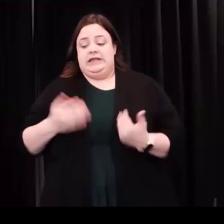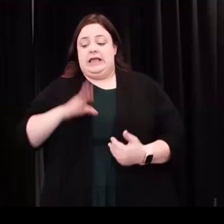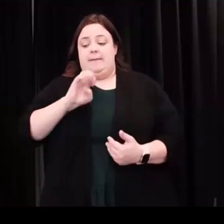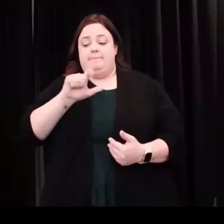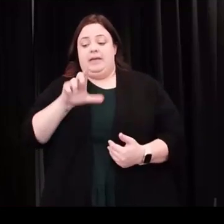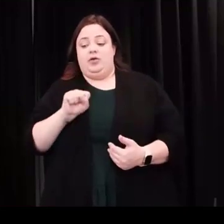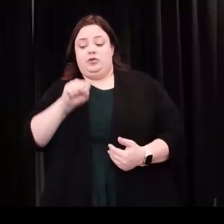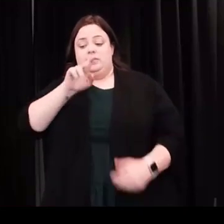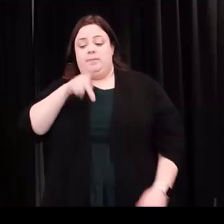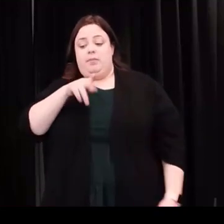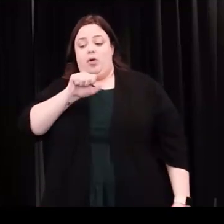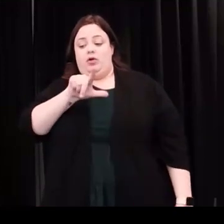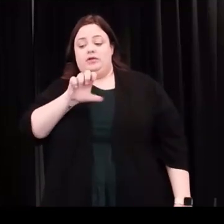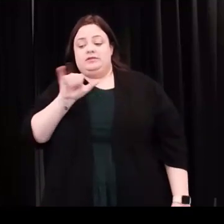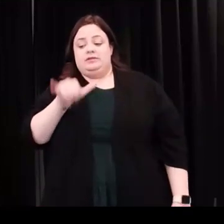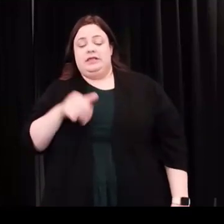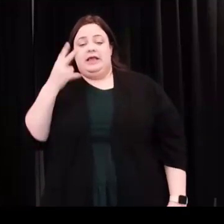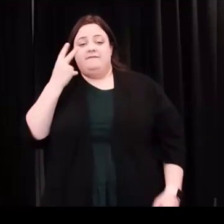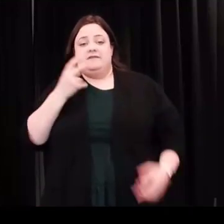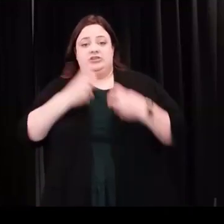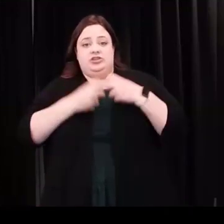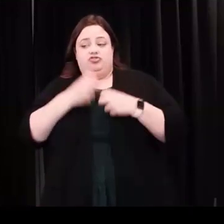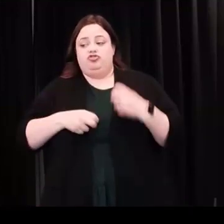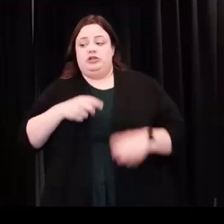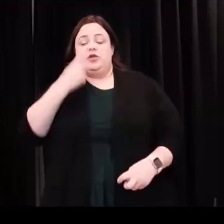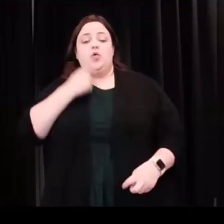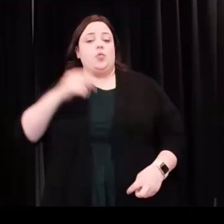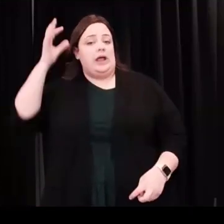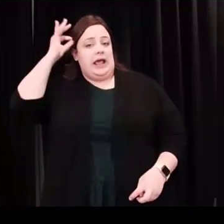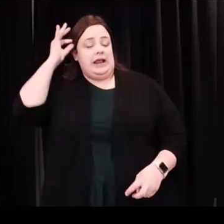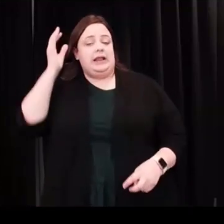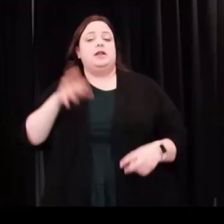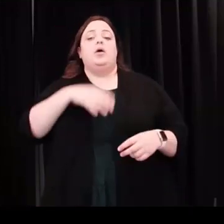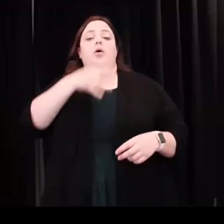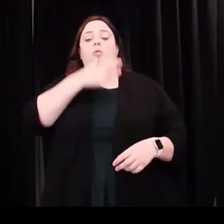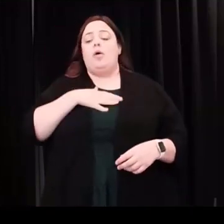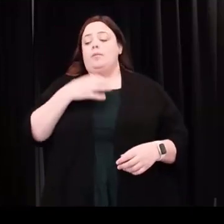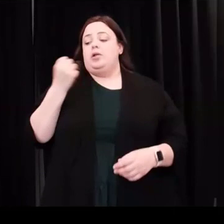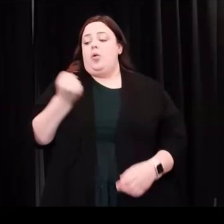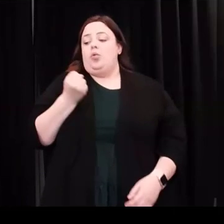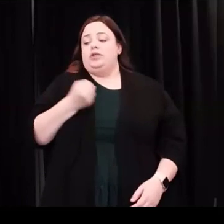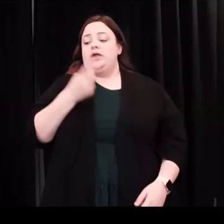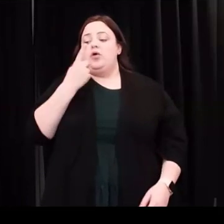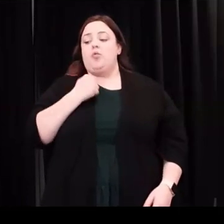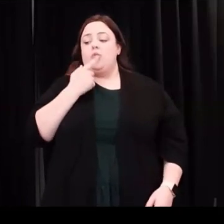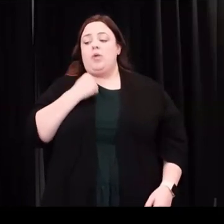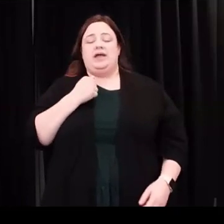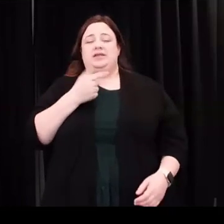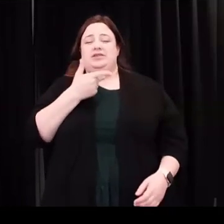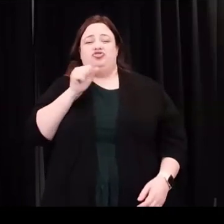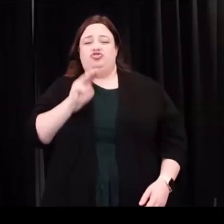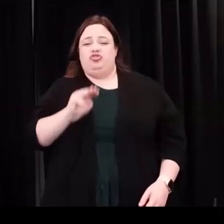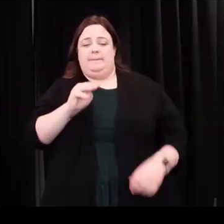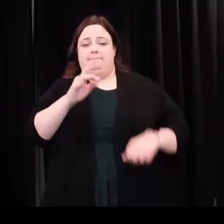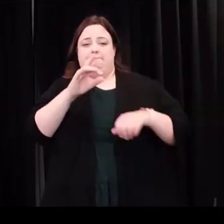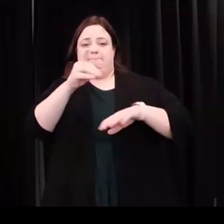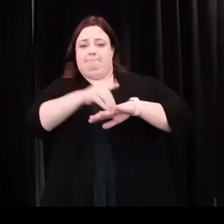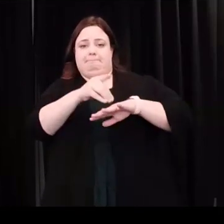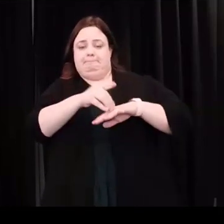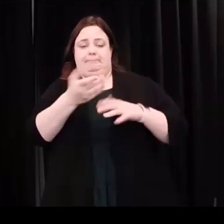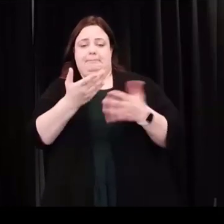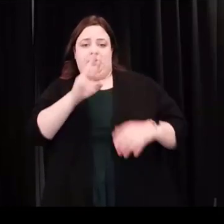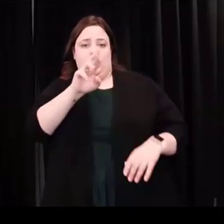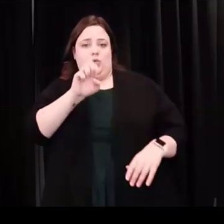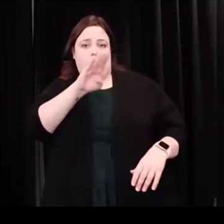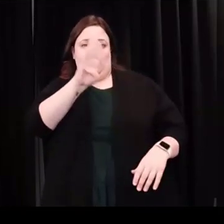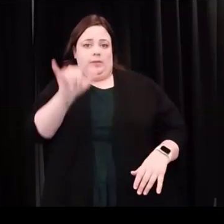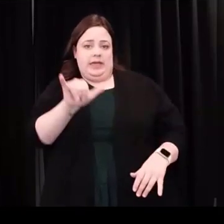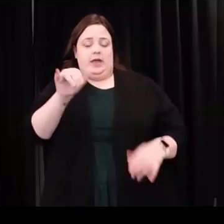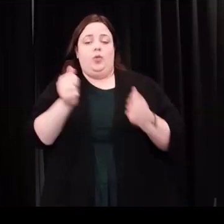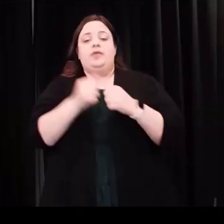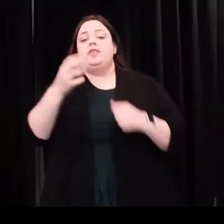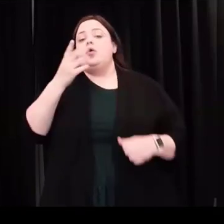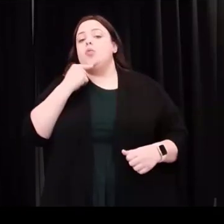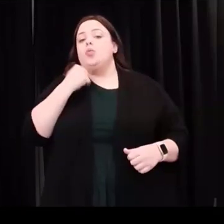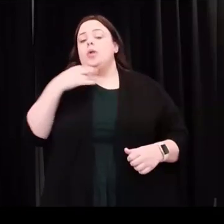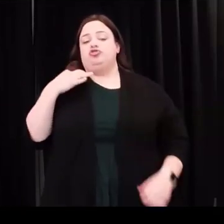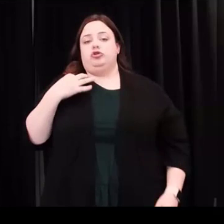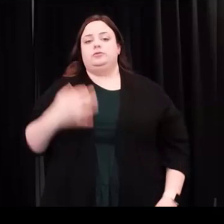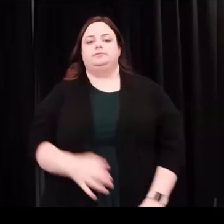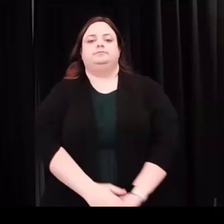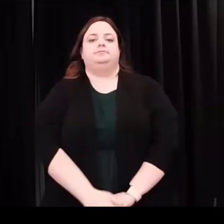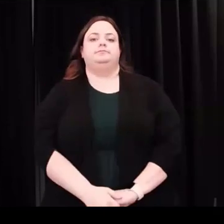Ms. Scarlet is a redheaded woman holding a red gemstone, probably a ruby, wearing a red shirt.